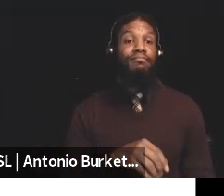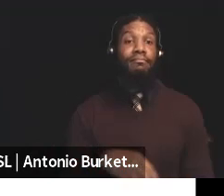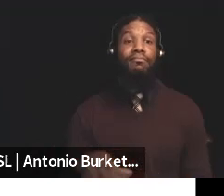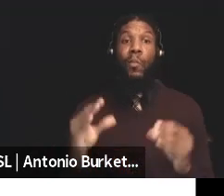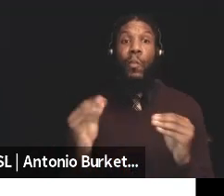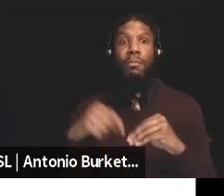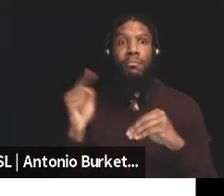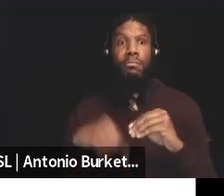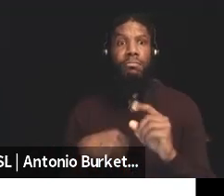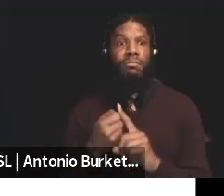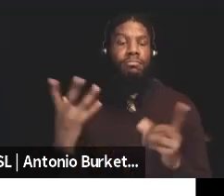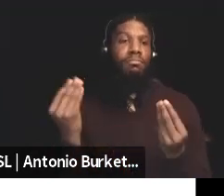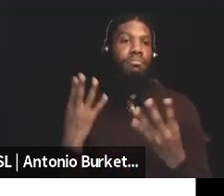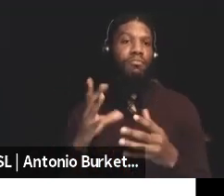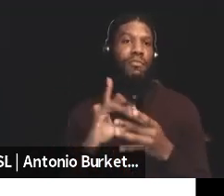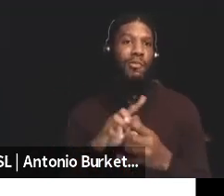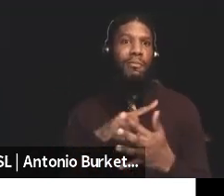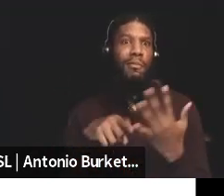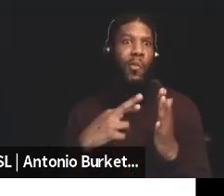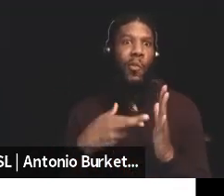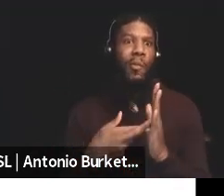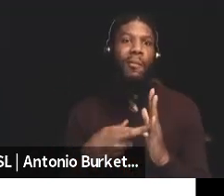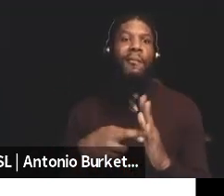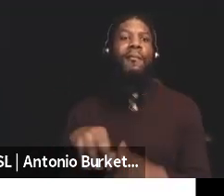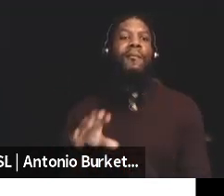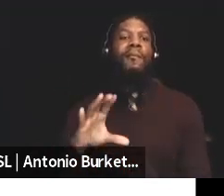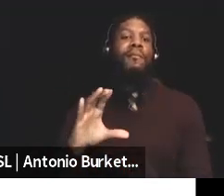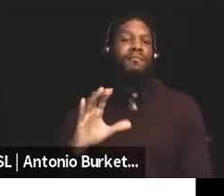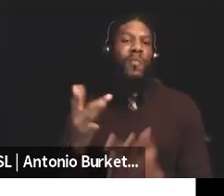these various roles on our website at OnlineWritingCenters.org/volunteer.